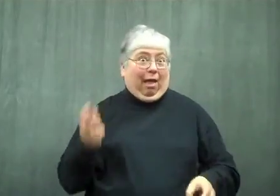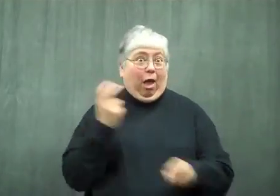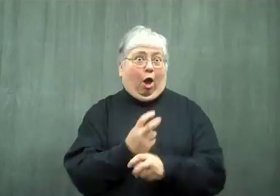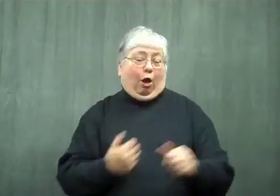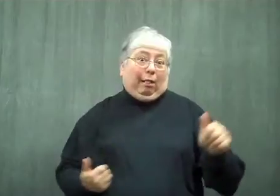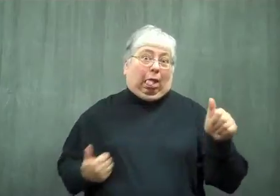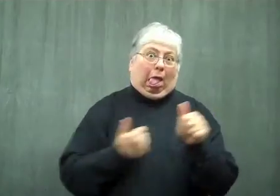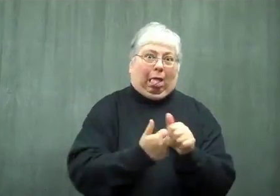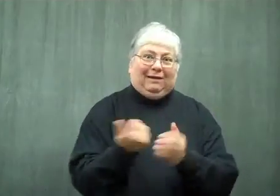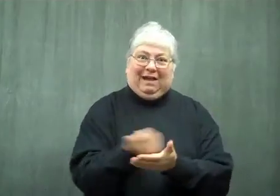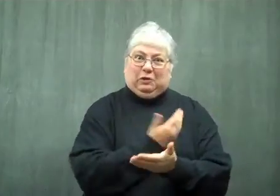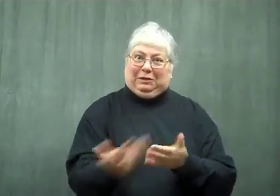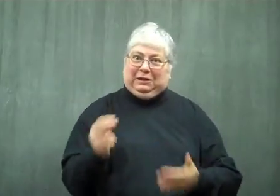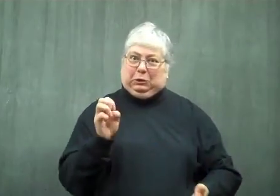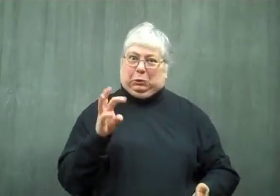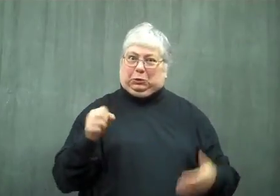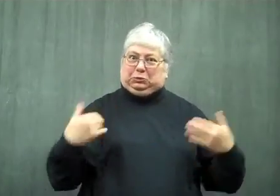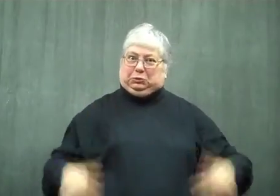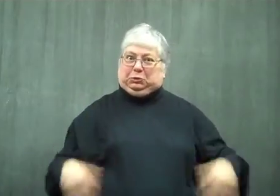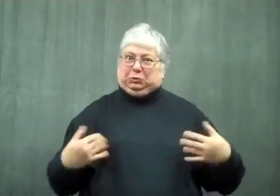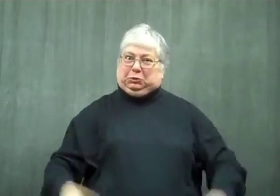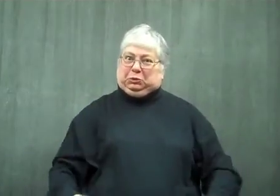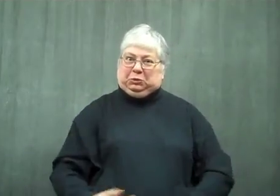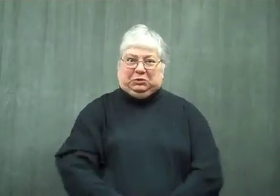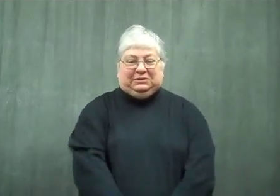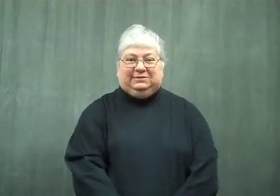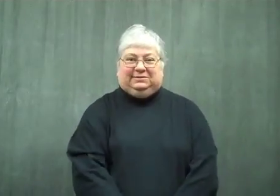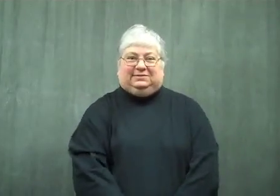It's really hard to keep up with everything in the news.